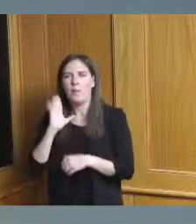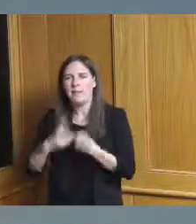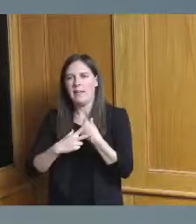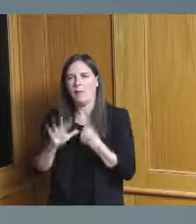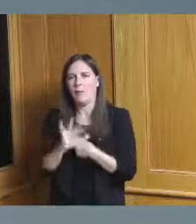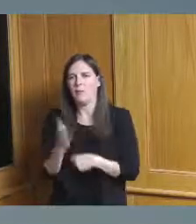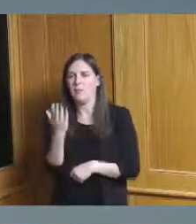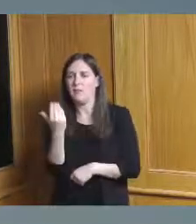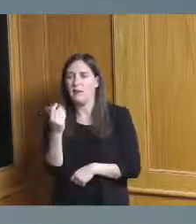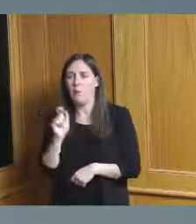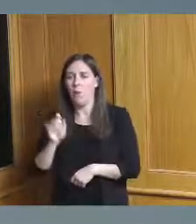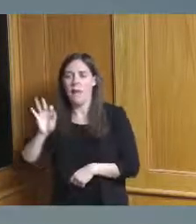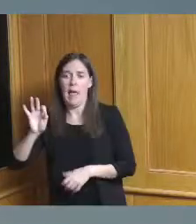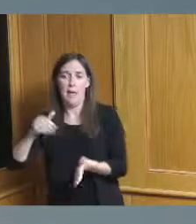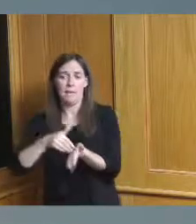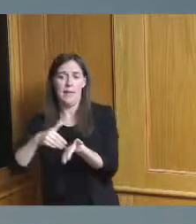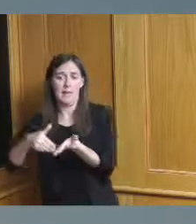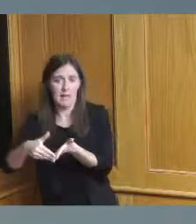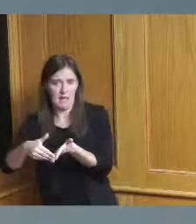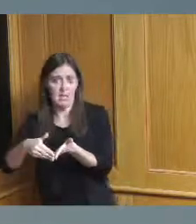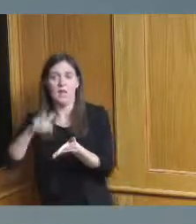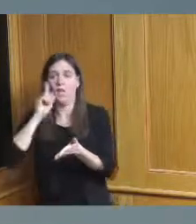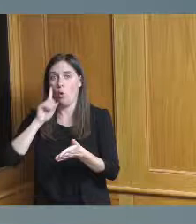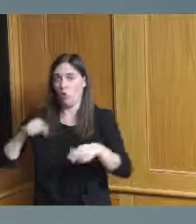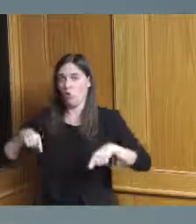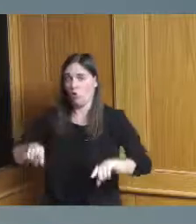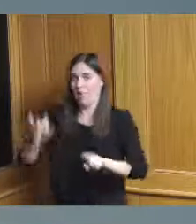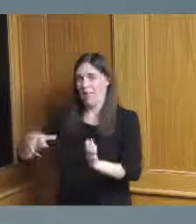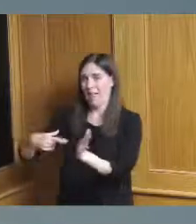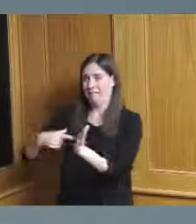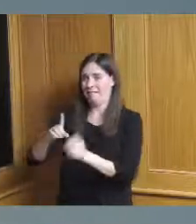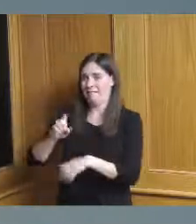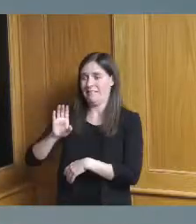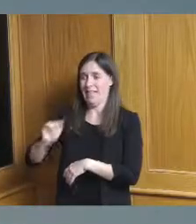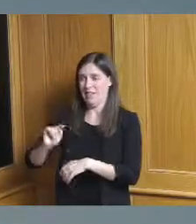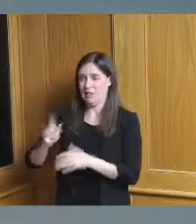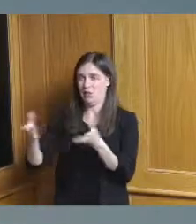million over the life of the debt service we were approximately 10 times oversubscribed